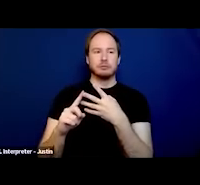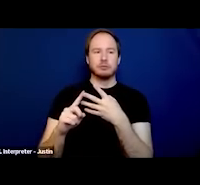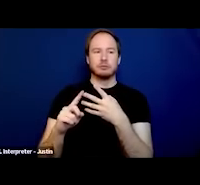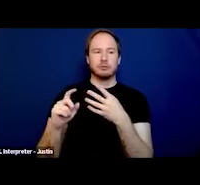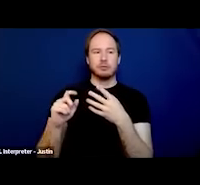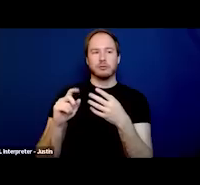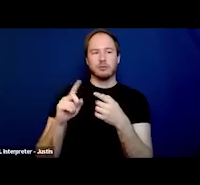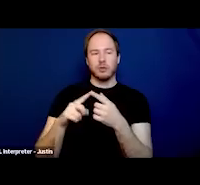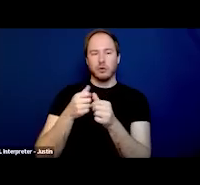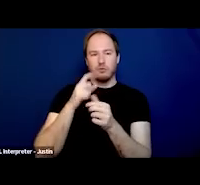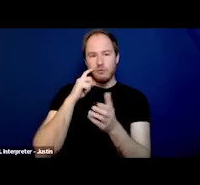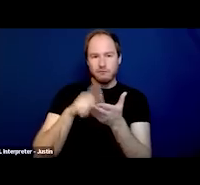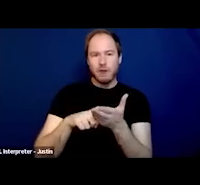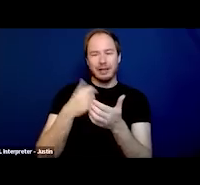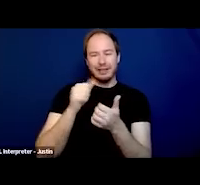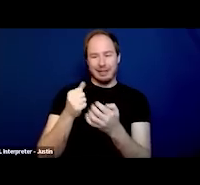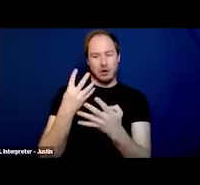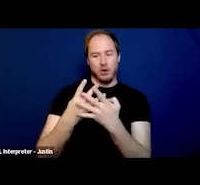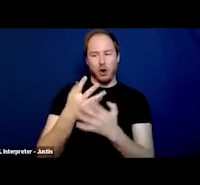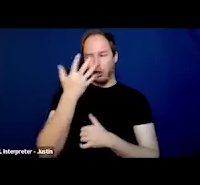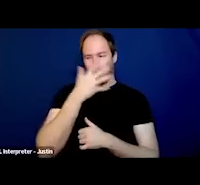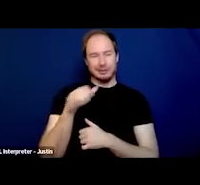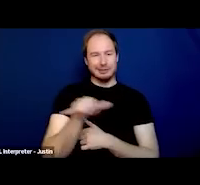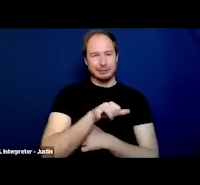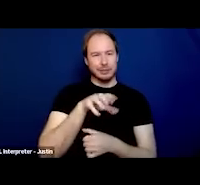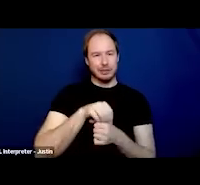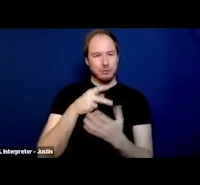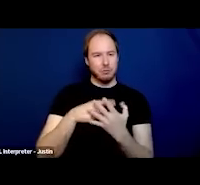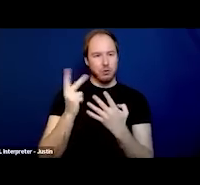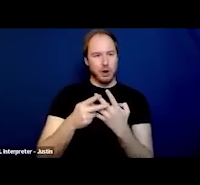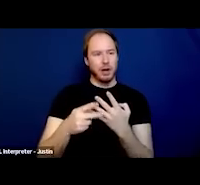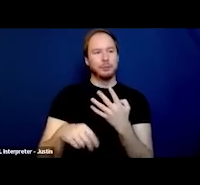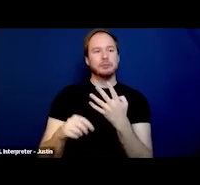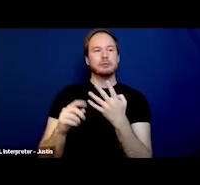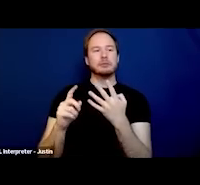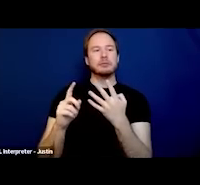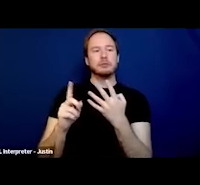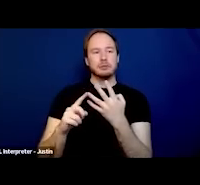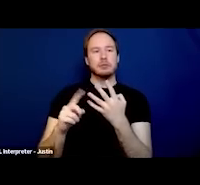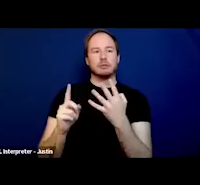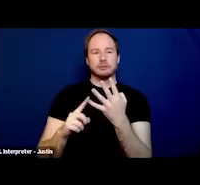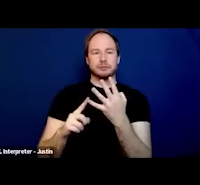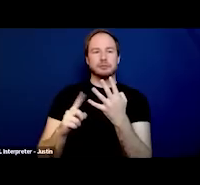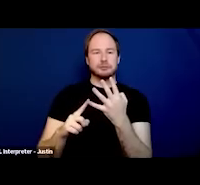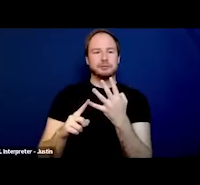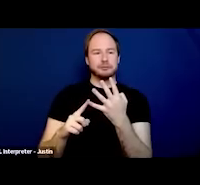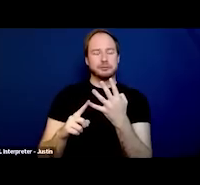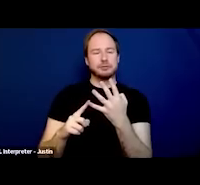any carceral elements in your programs, and then introducing this concept of trauma-informed housing. Next slide.